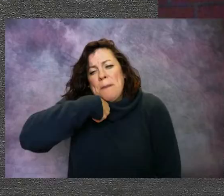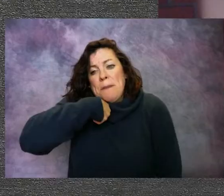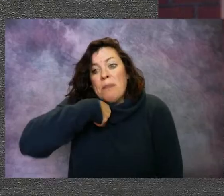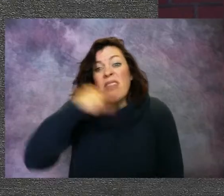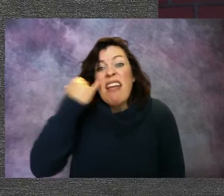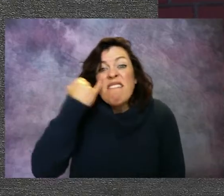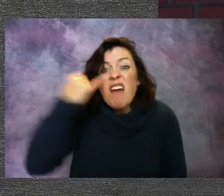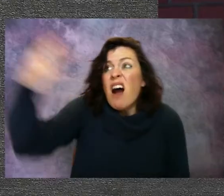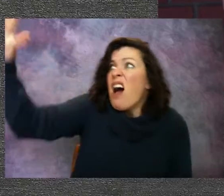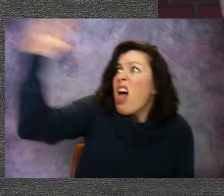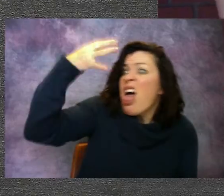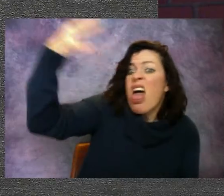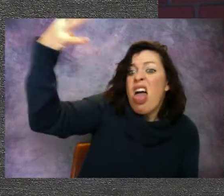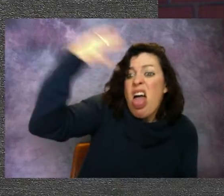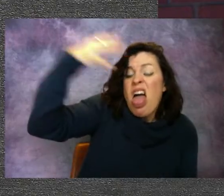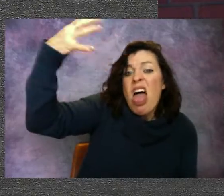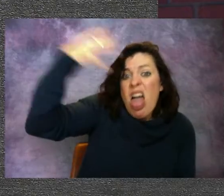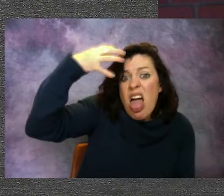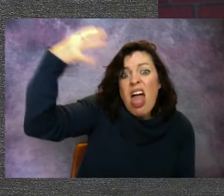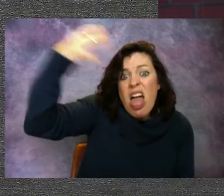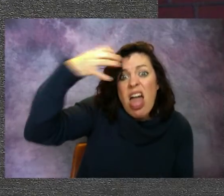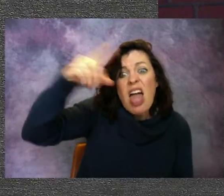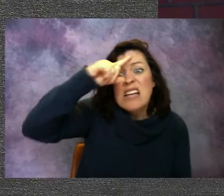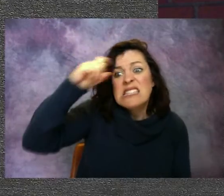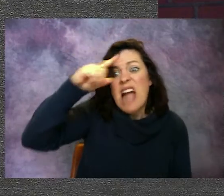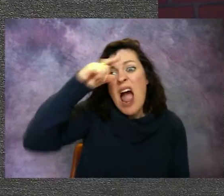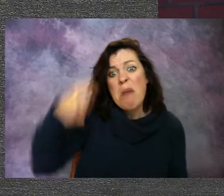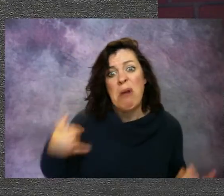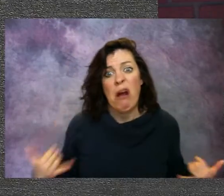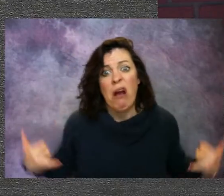when it's really sunny outside, you are gonna be hot.